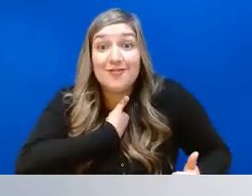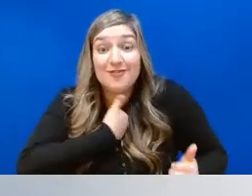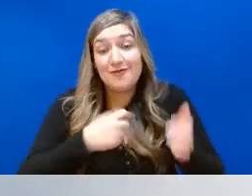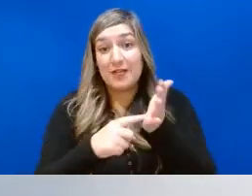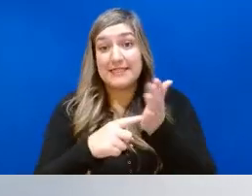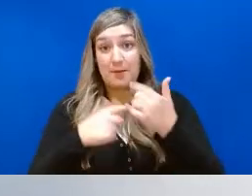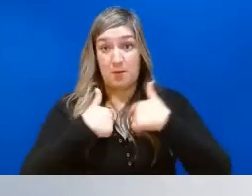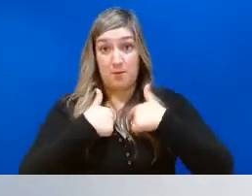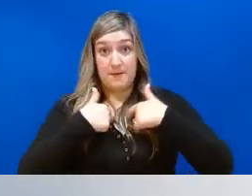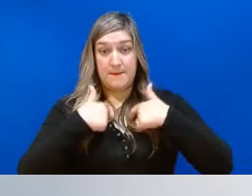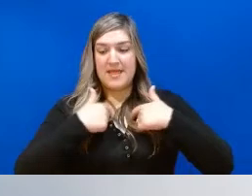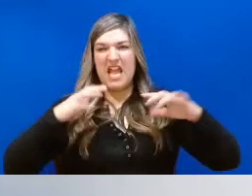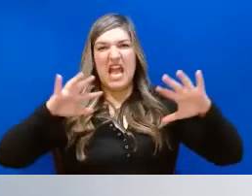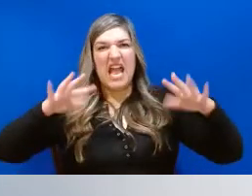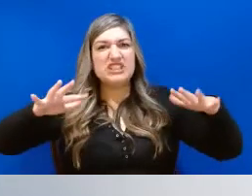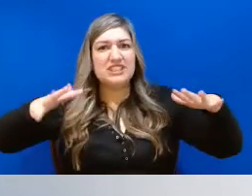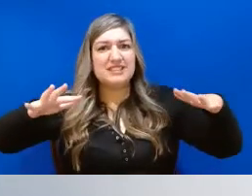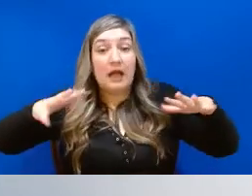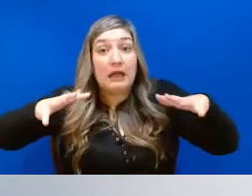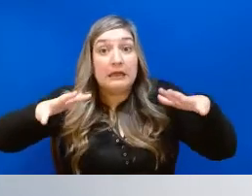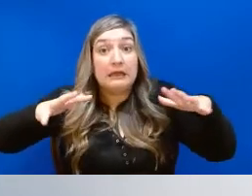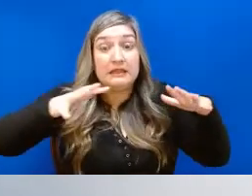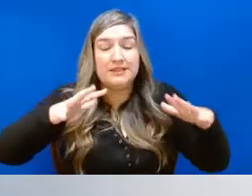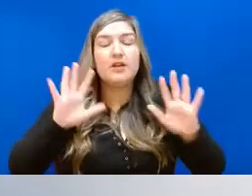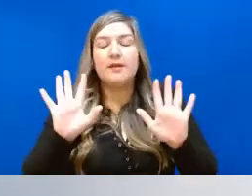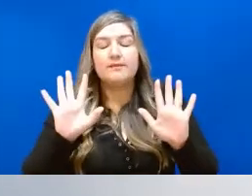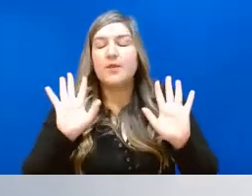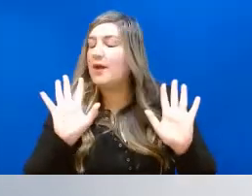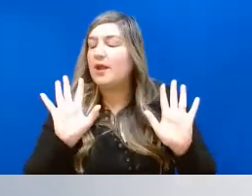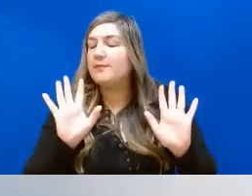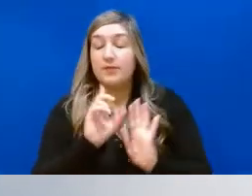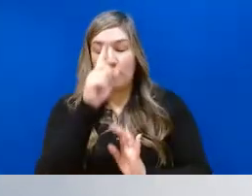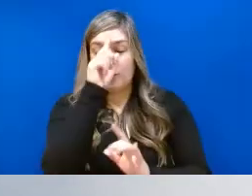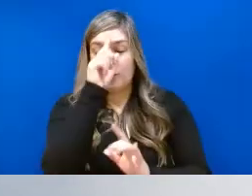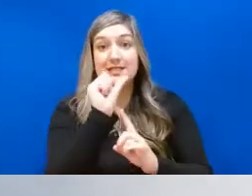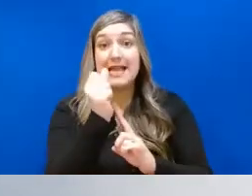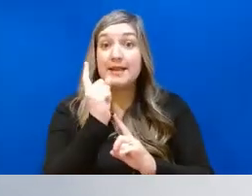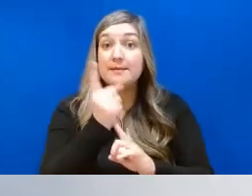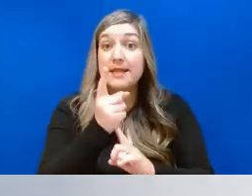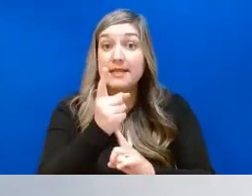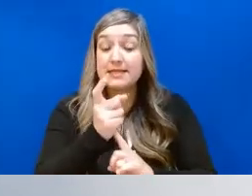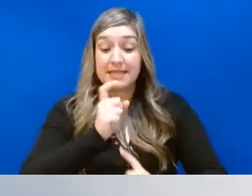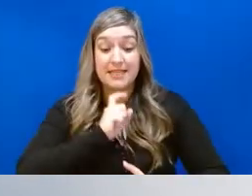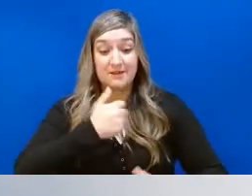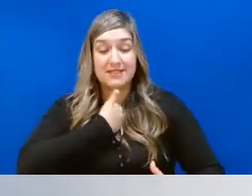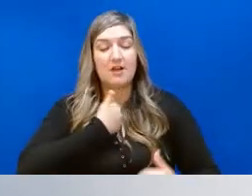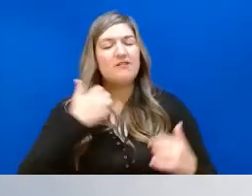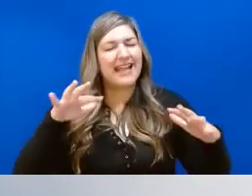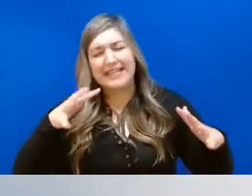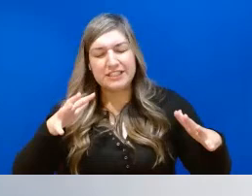you might want to give yourself 10 minutes a day to be anxious and see, okay, for 10 minutes and you're going to worry. Set a timer.